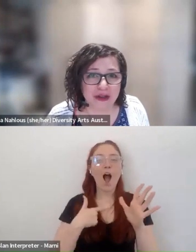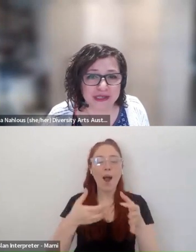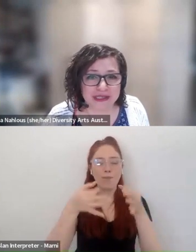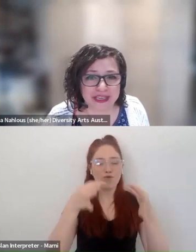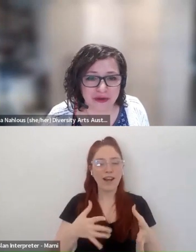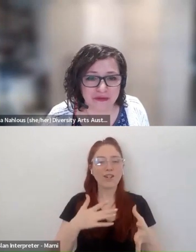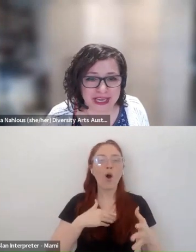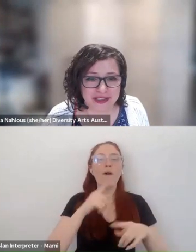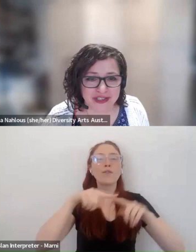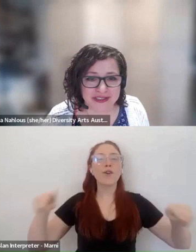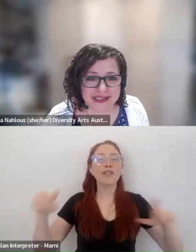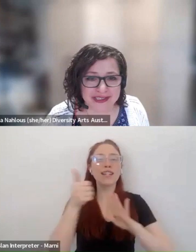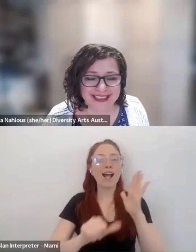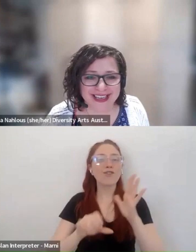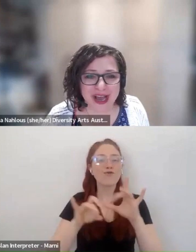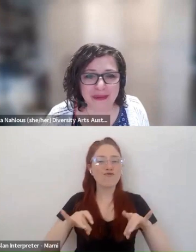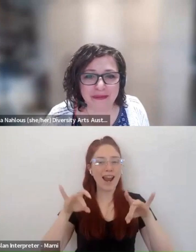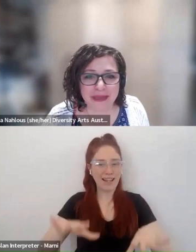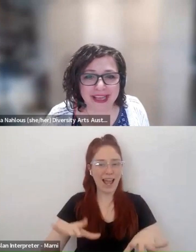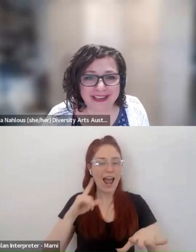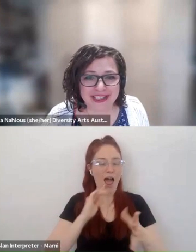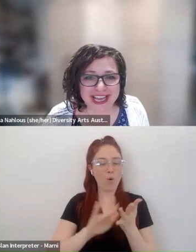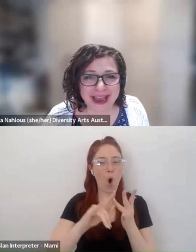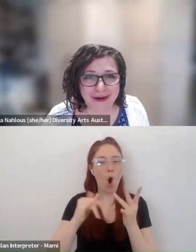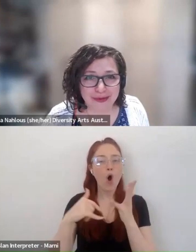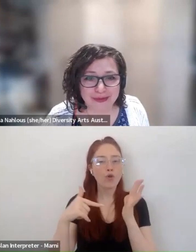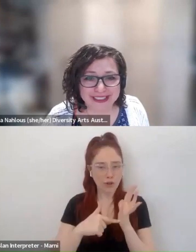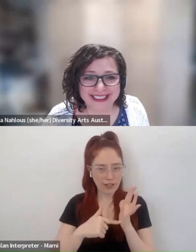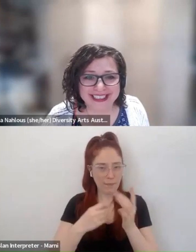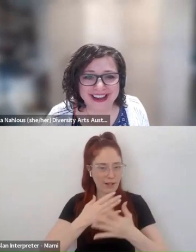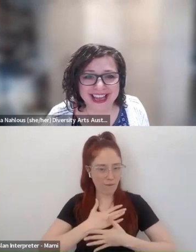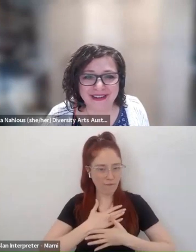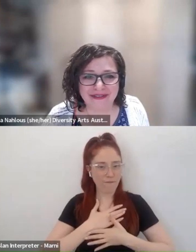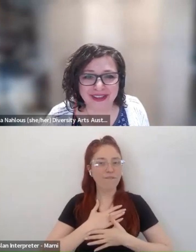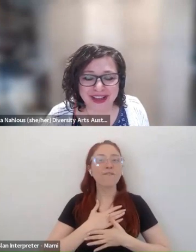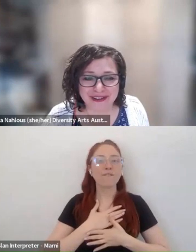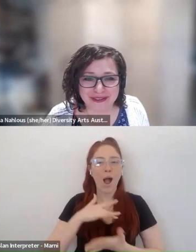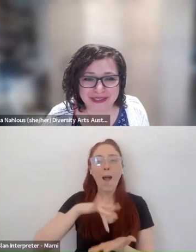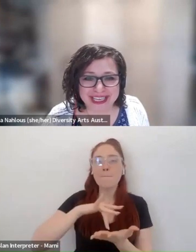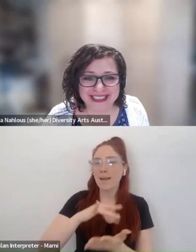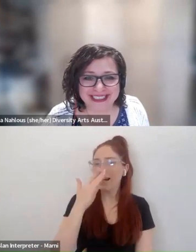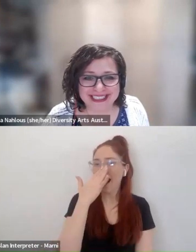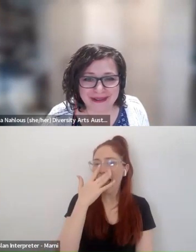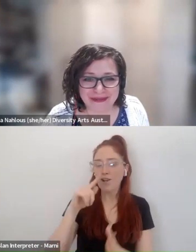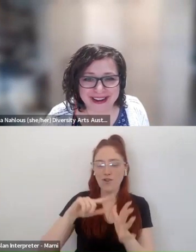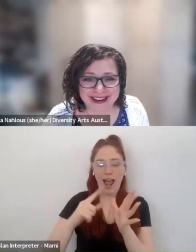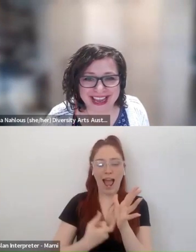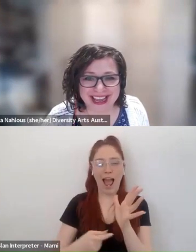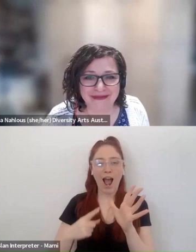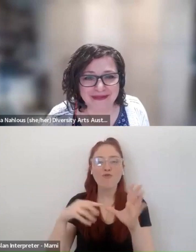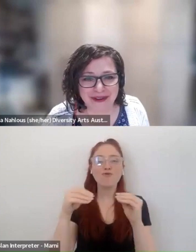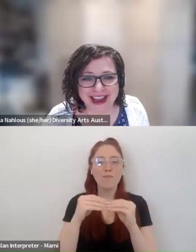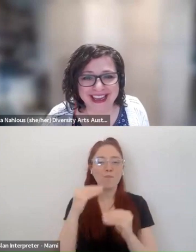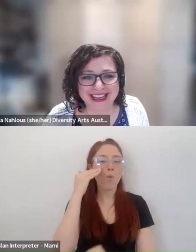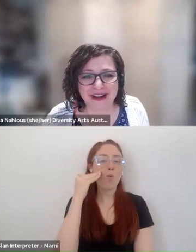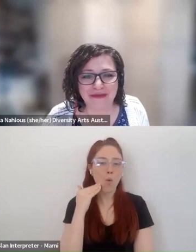host of these conversations. I'm a middle aged Arab woman. I have light olive skin, dark brown hair with some gray and I'm